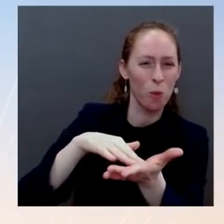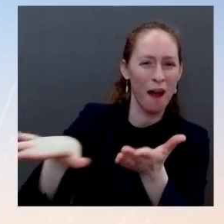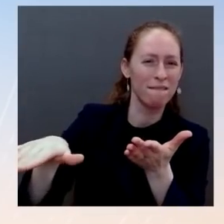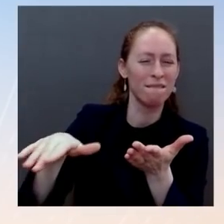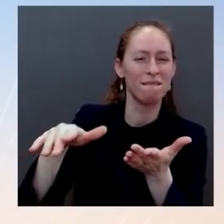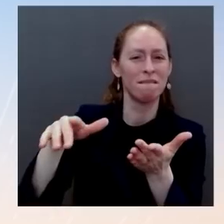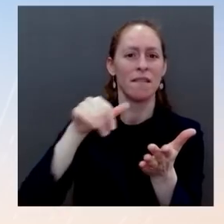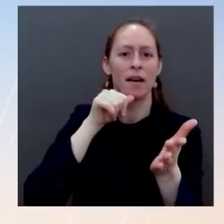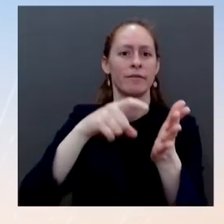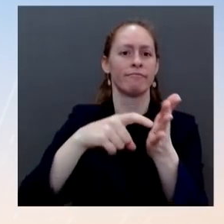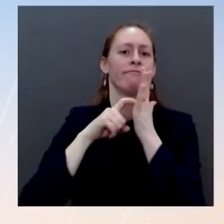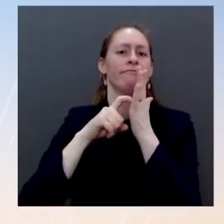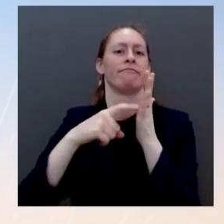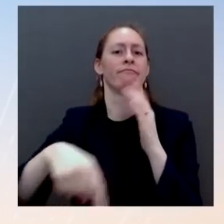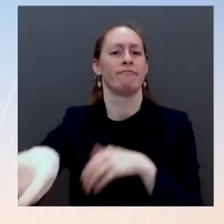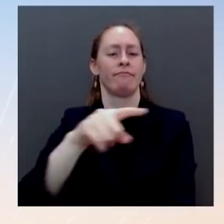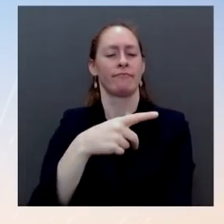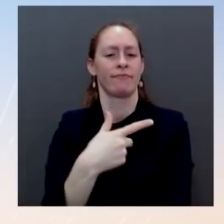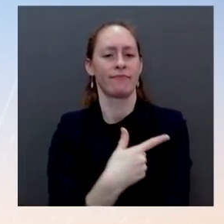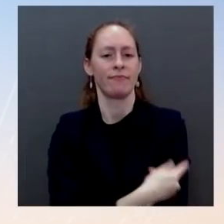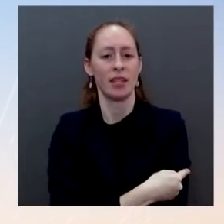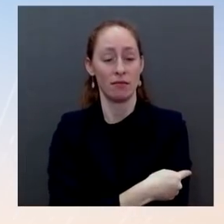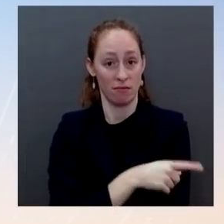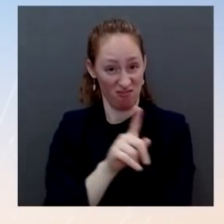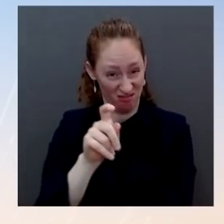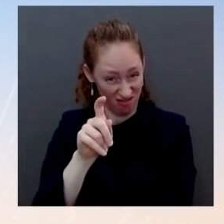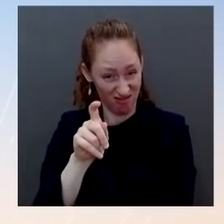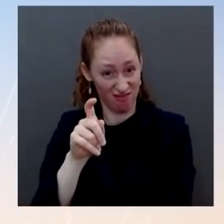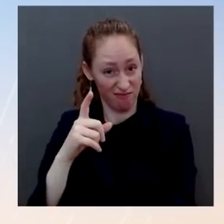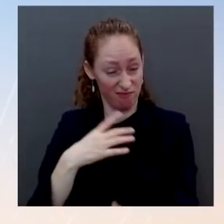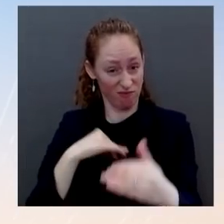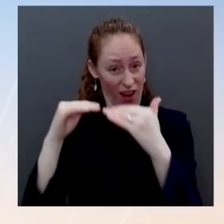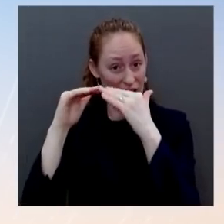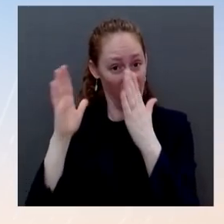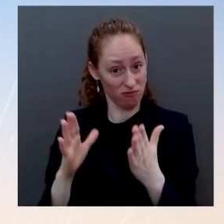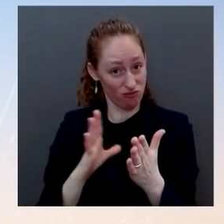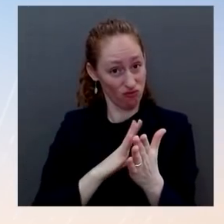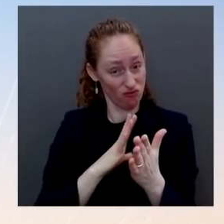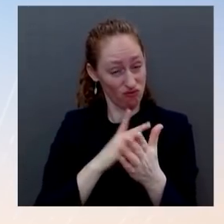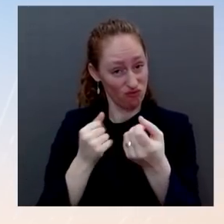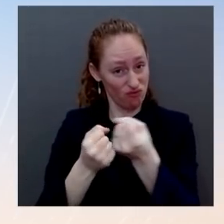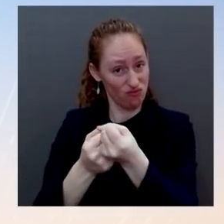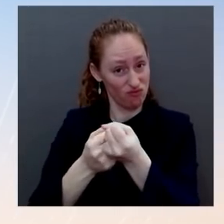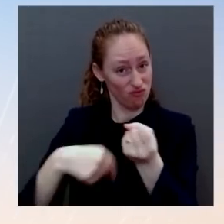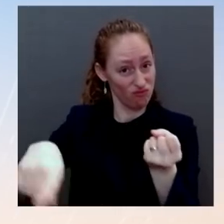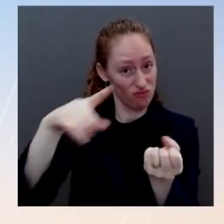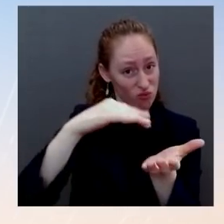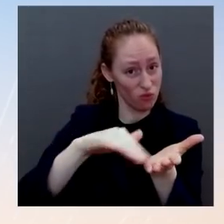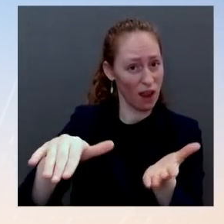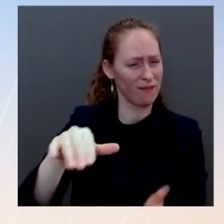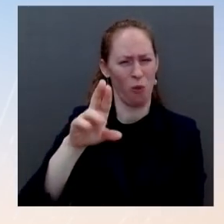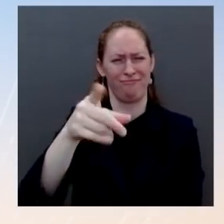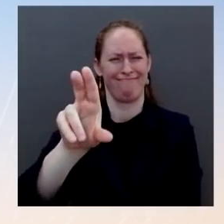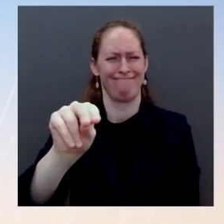Ms. Psaki: We'll let OSHA respond to the letter that was sent directly to them from the Postal Service. I was just reiterating the fact that at the time